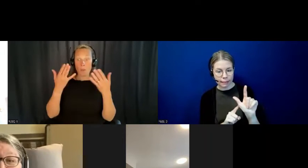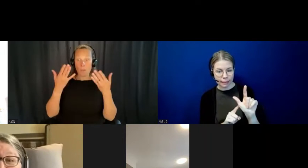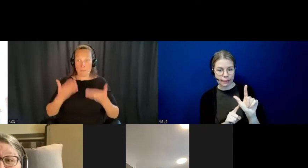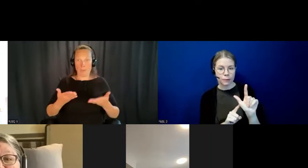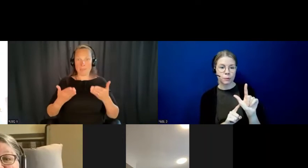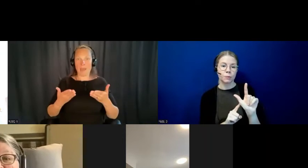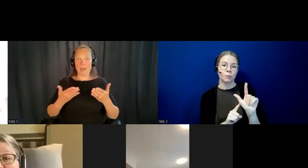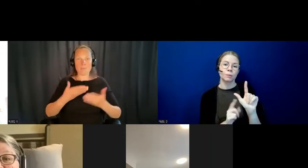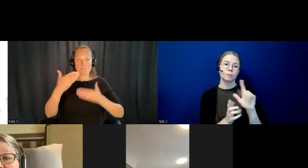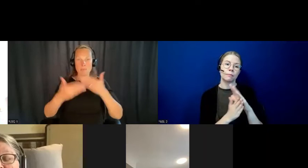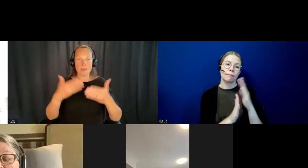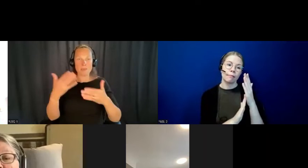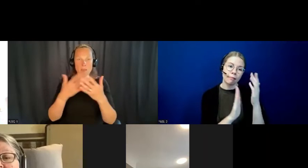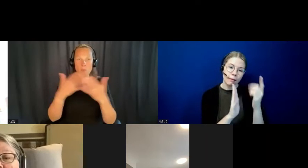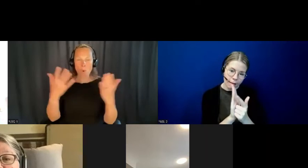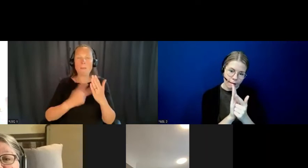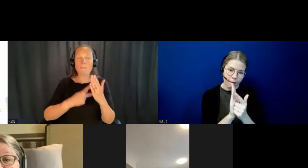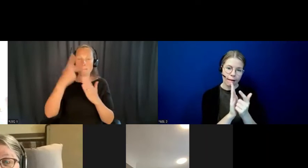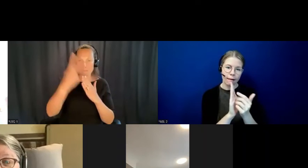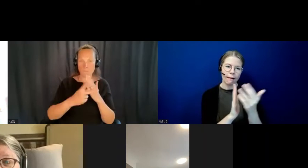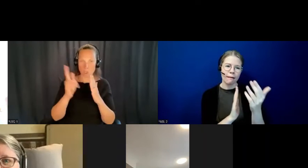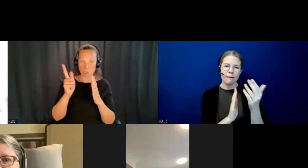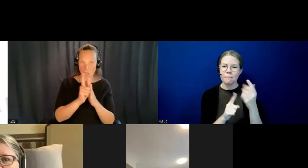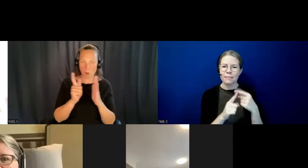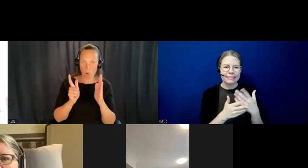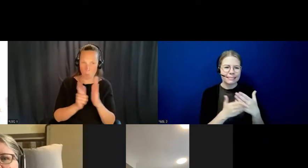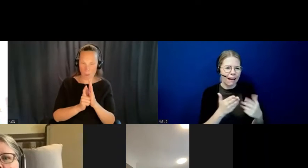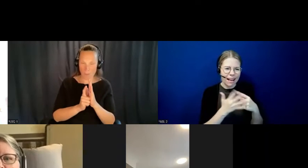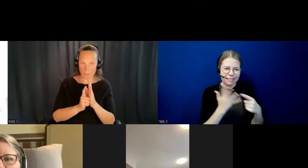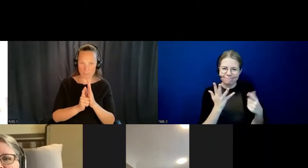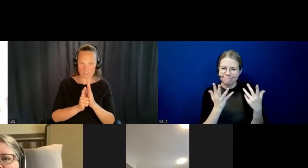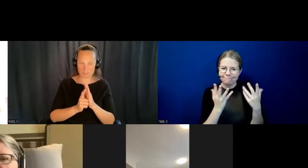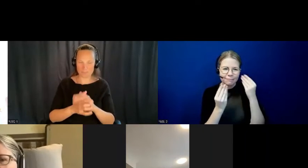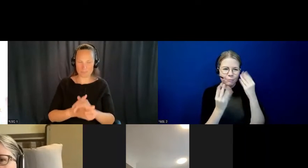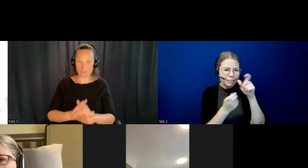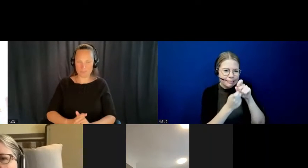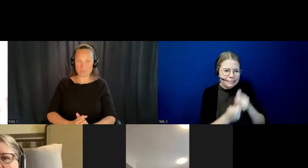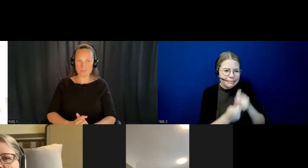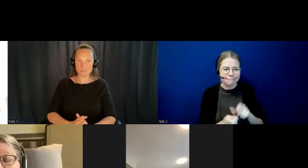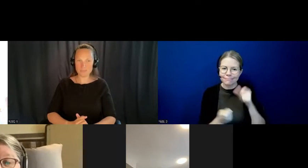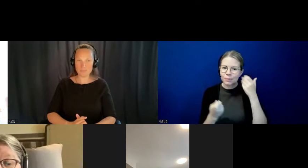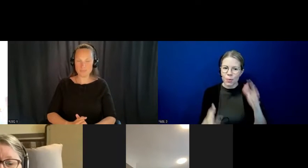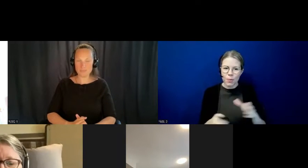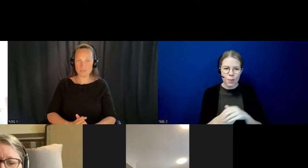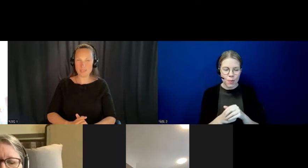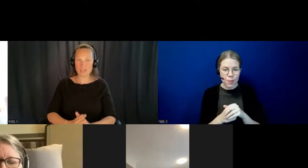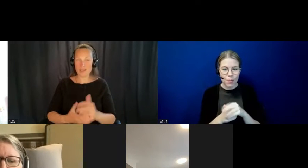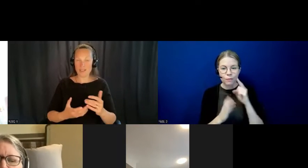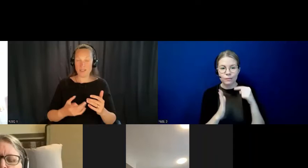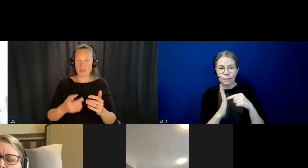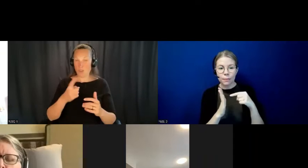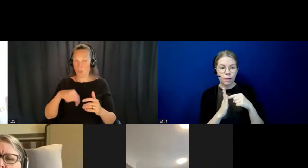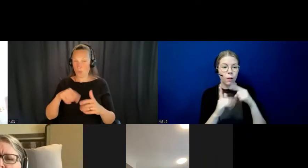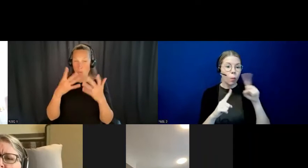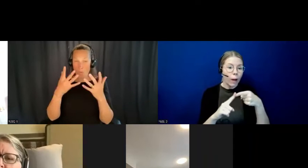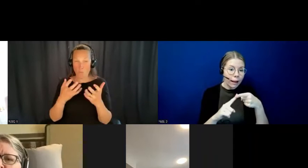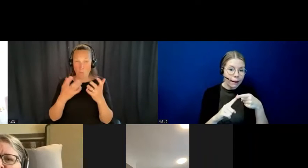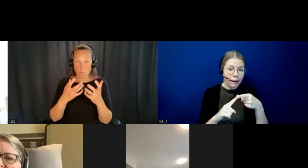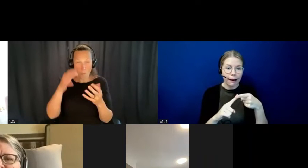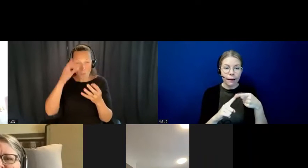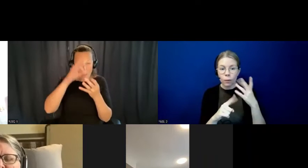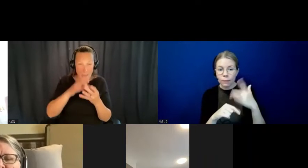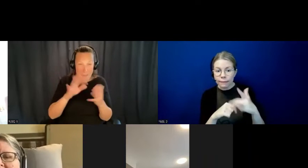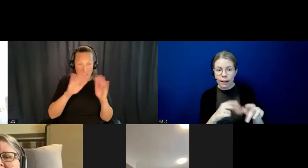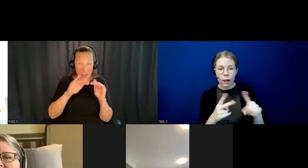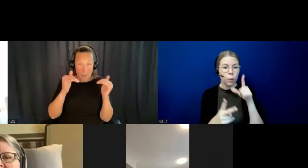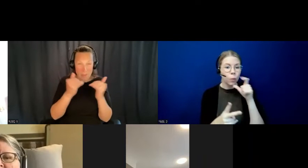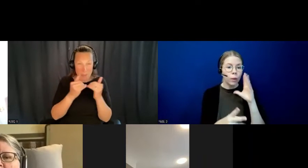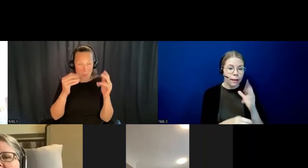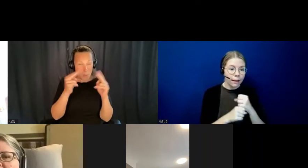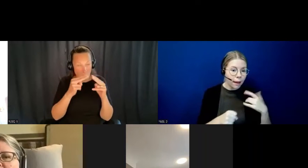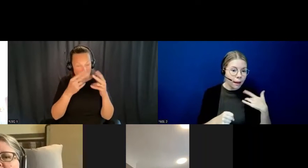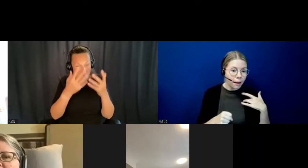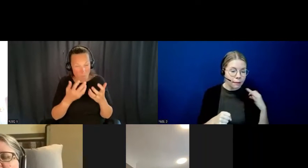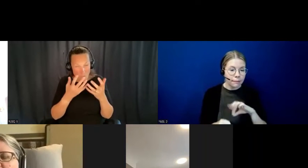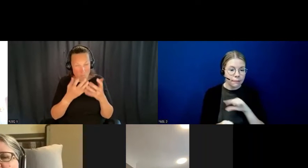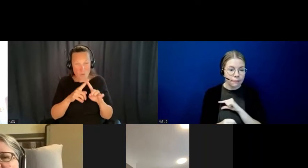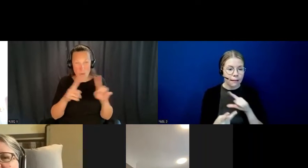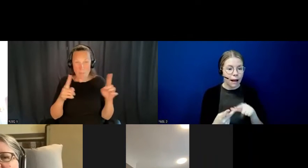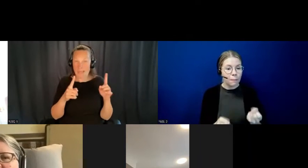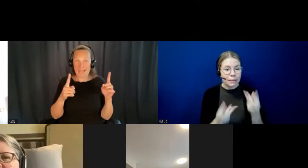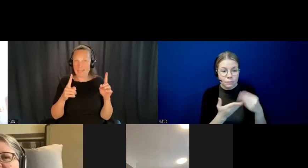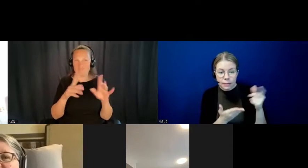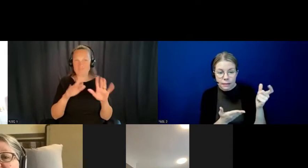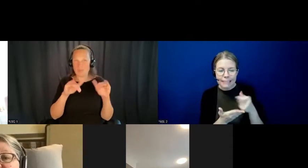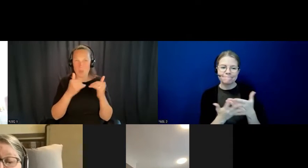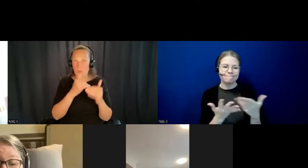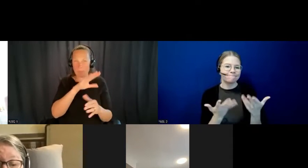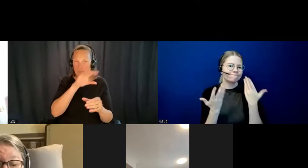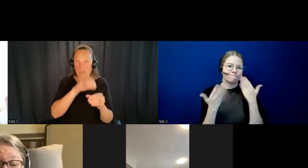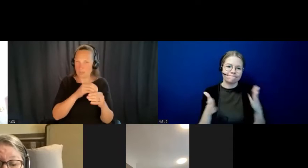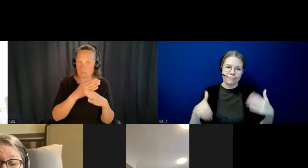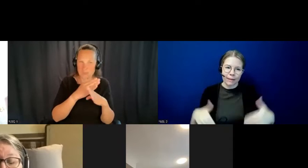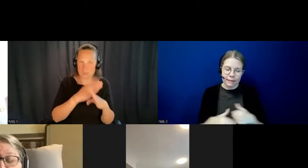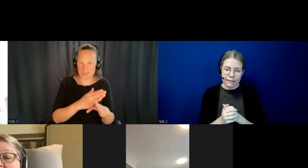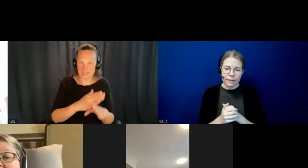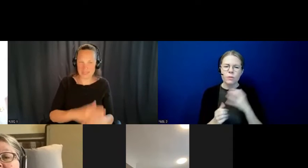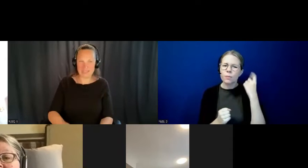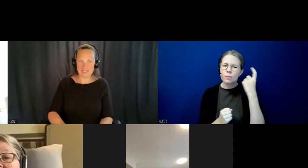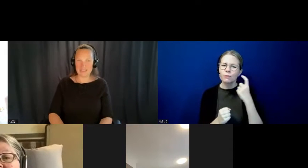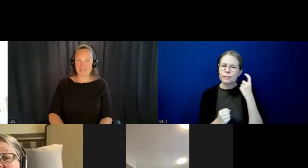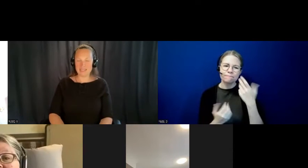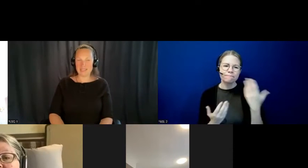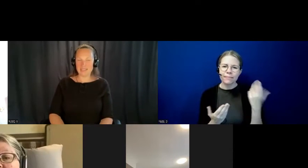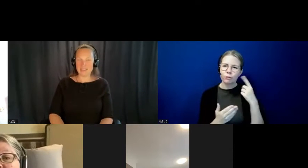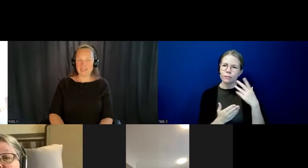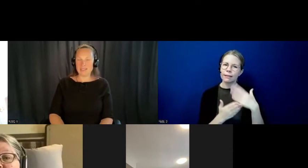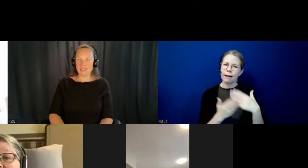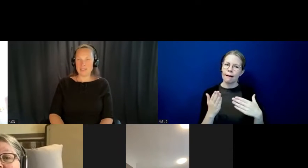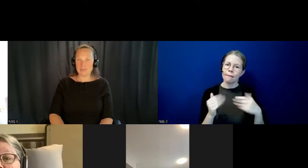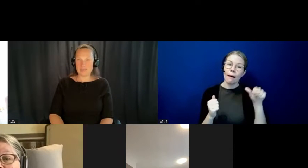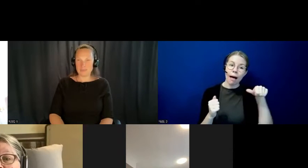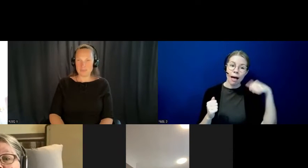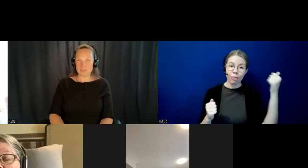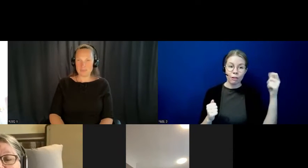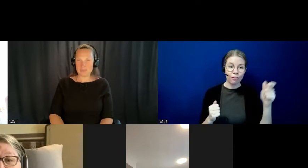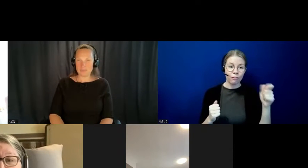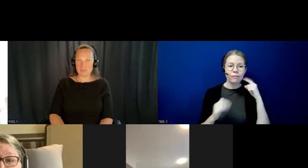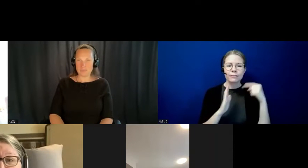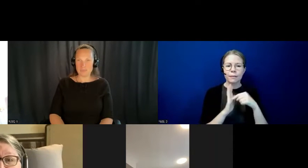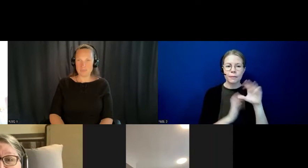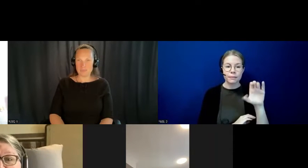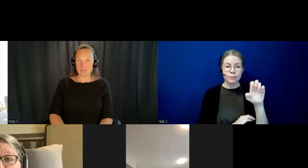DETAILS WERE DESPERATE TO HEAR ABOUT THAT. CERB GOT THROUGH QUICKLY. MONEY GOT INTO